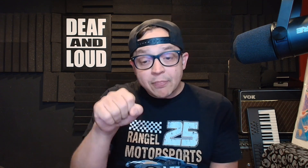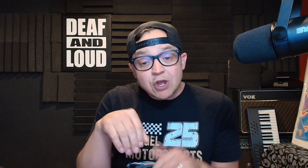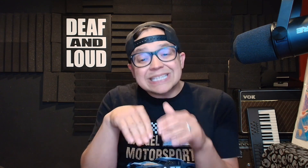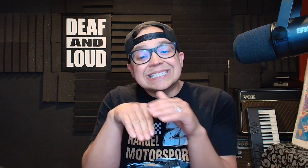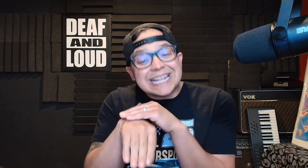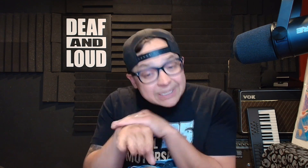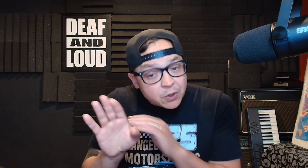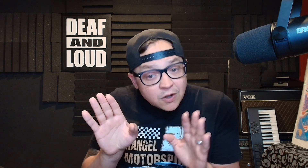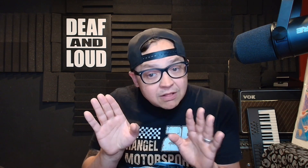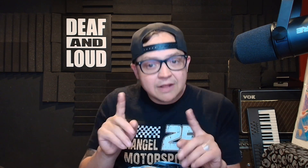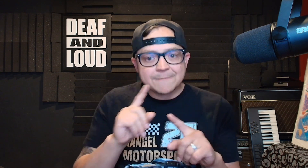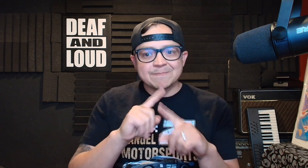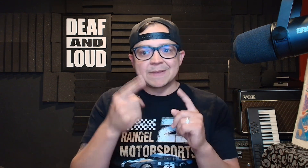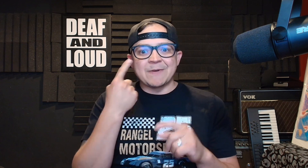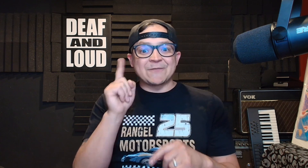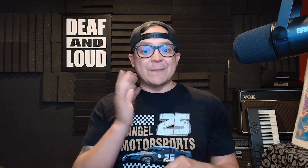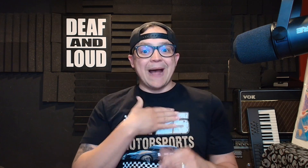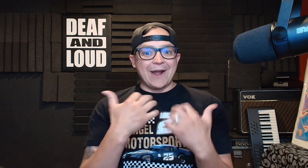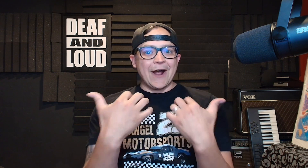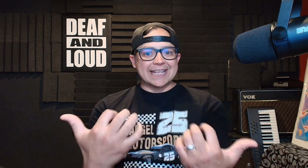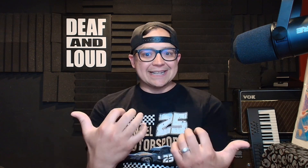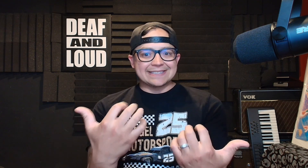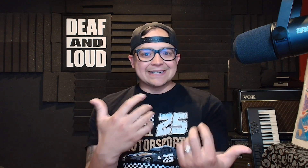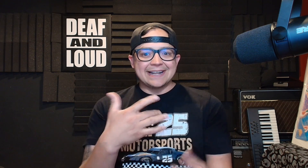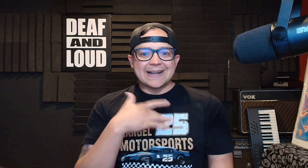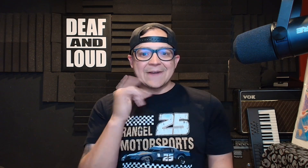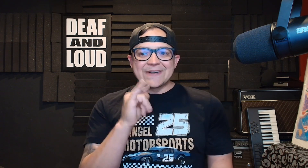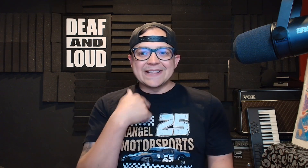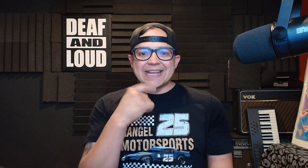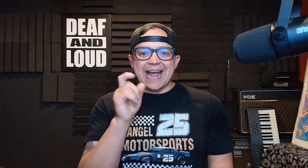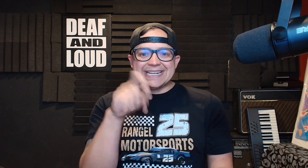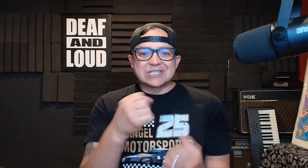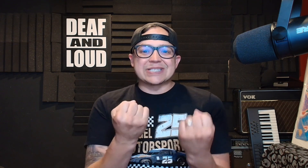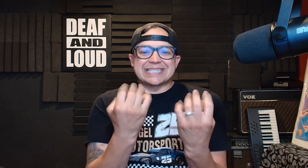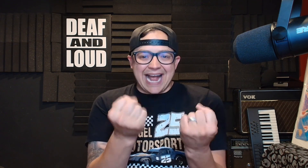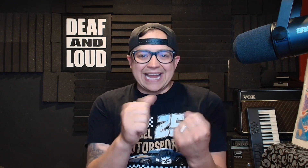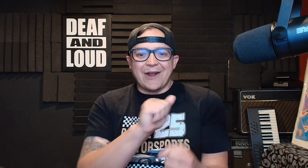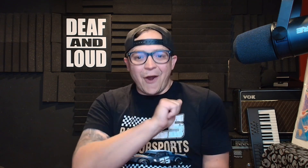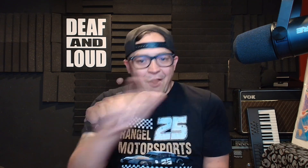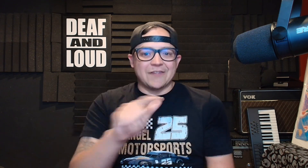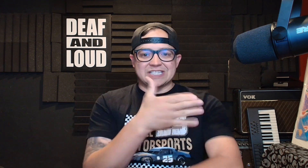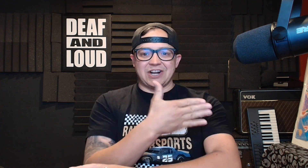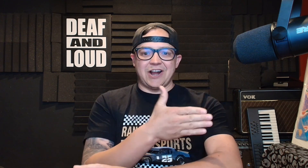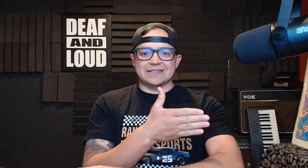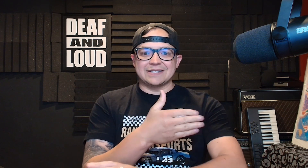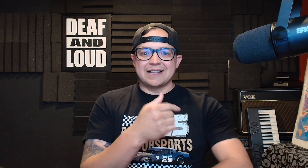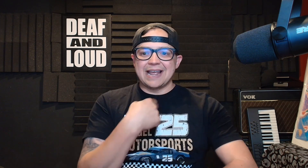They're accessible, but for my audience, I feel like I need to sign all the songs.